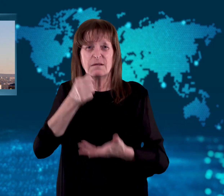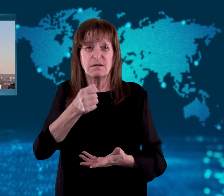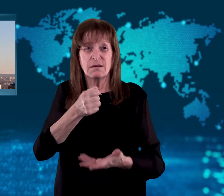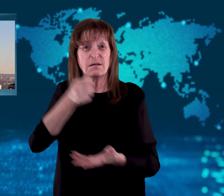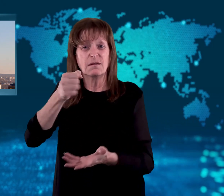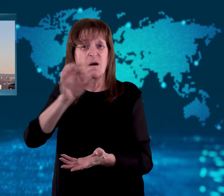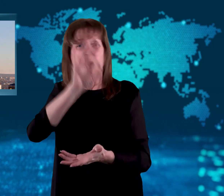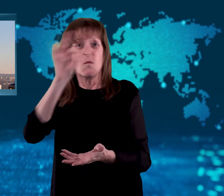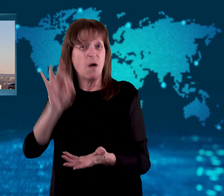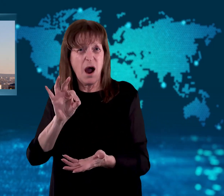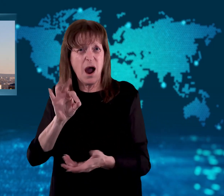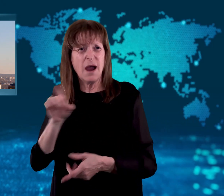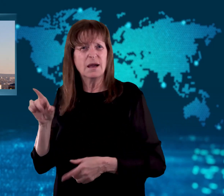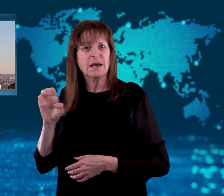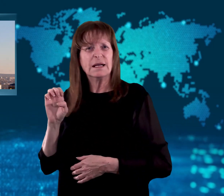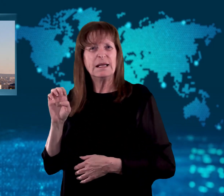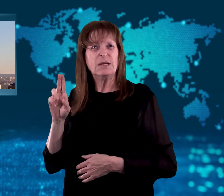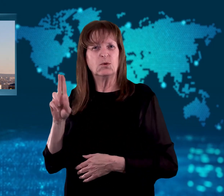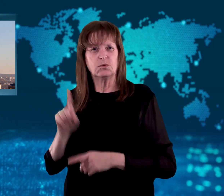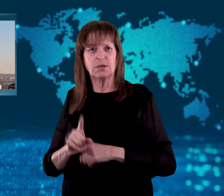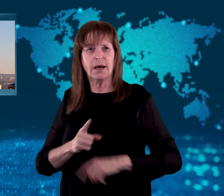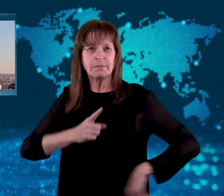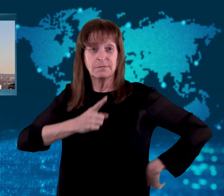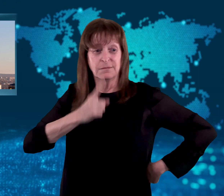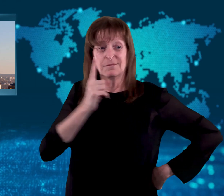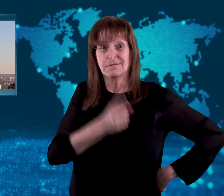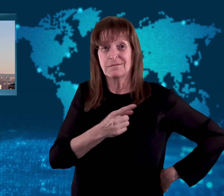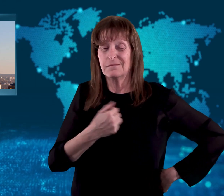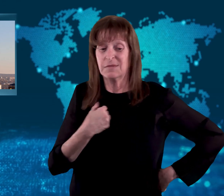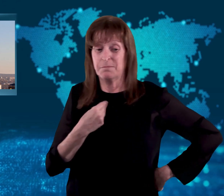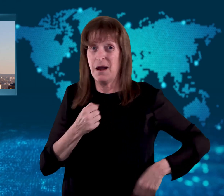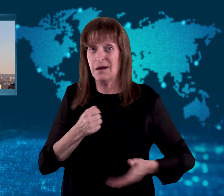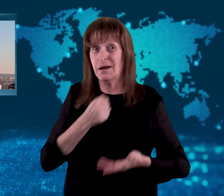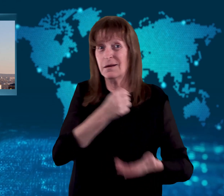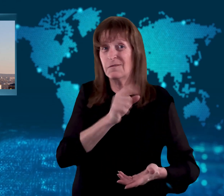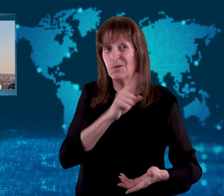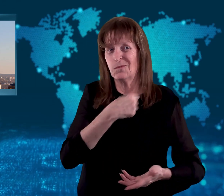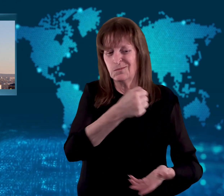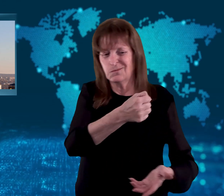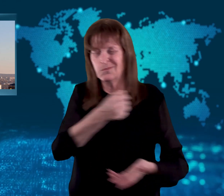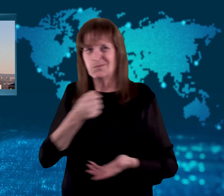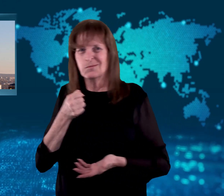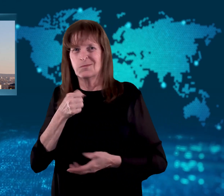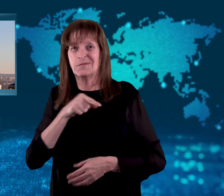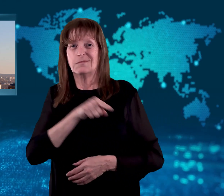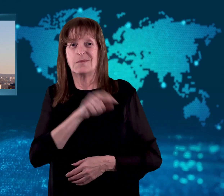resisting the financial aid package because the EU has threatened to